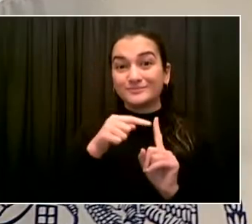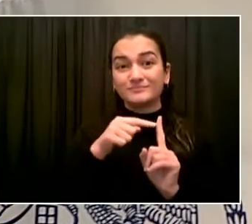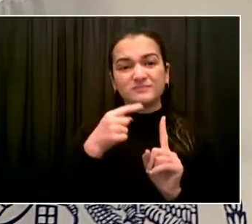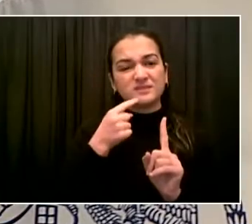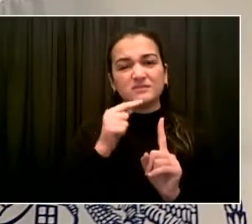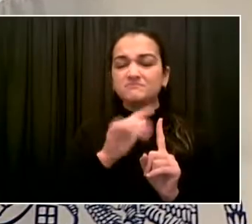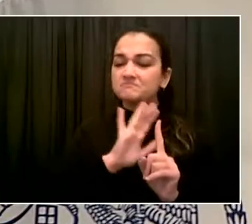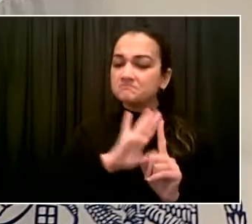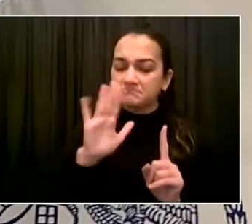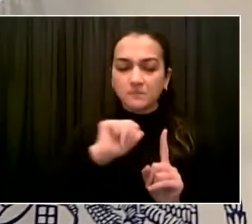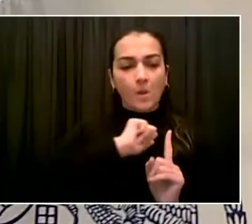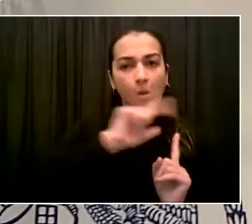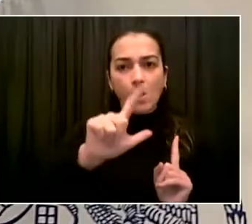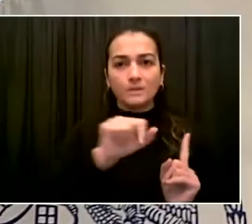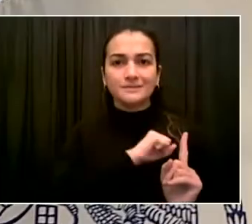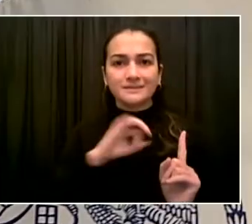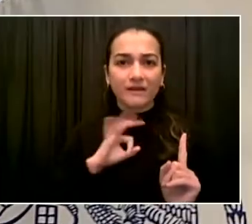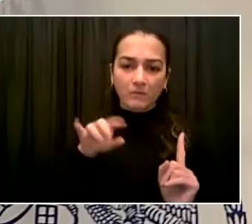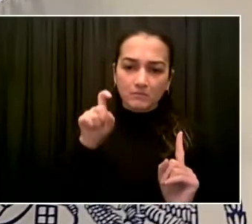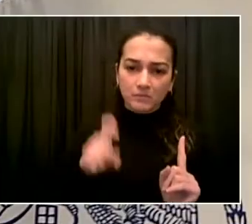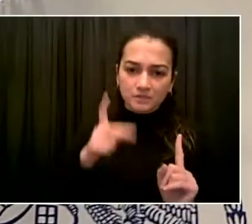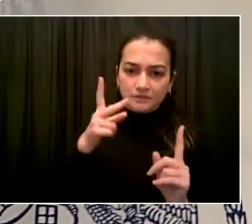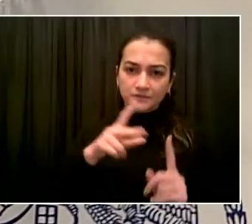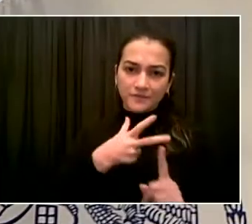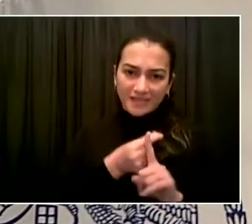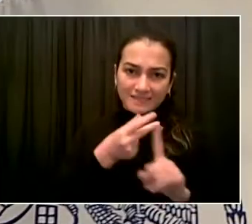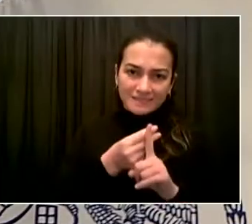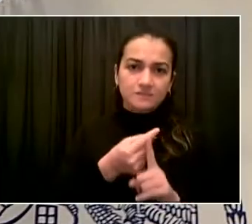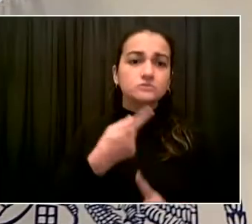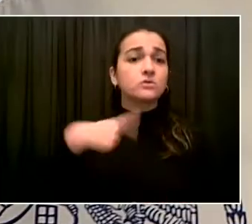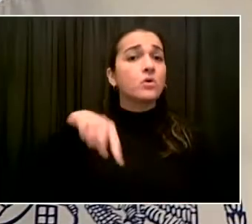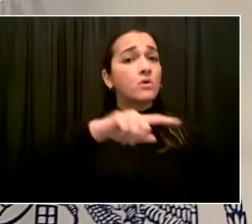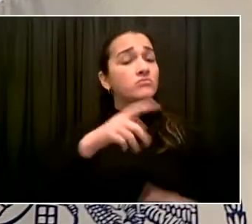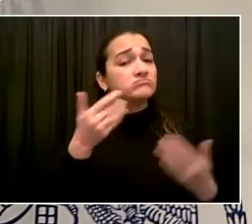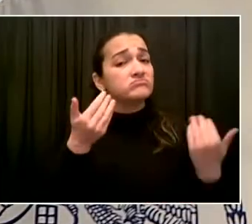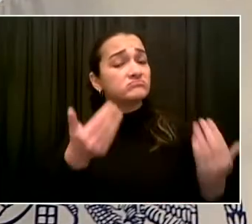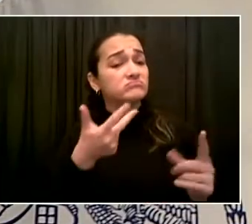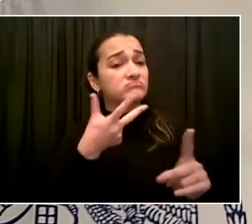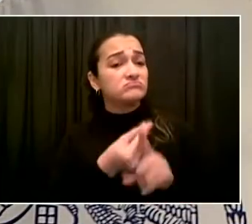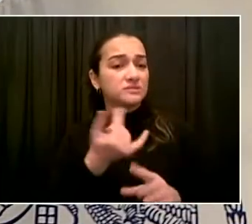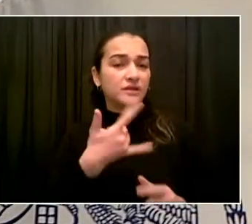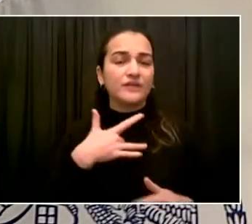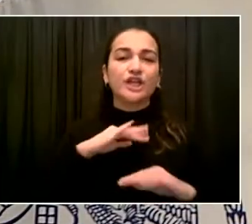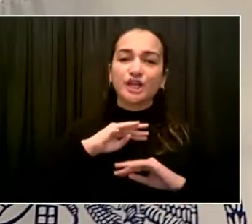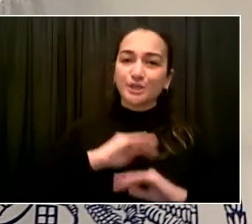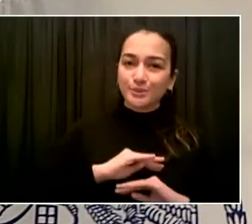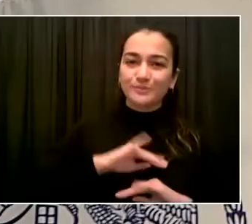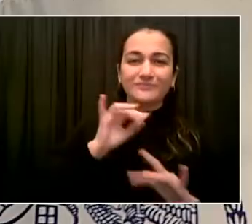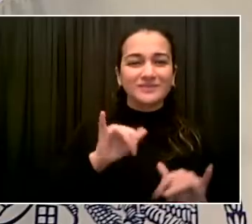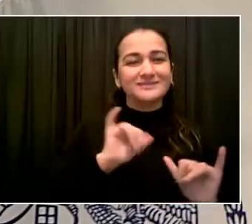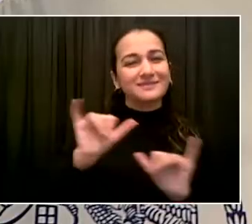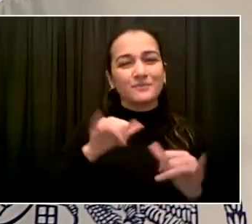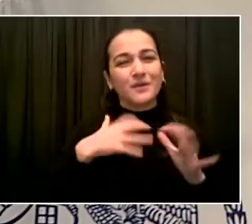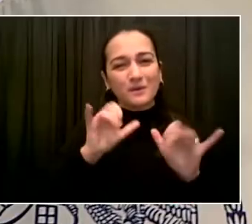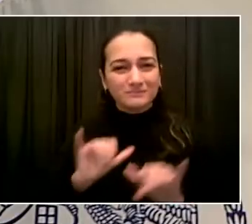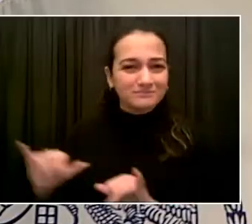MADE SENSE FOR S HICUSTOMERS AND HIS EMPLOYEES. I THINK THIS IS GOING TO HELP A LOT OF